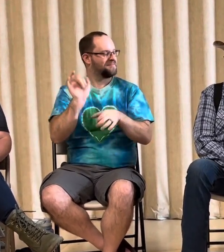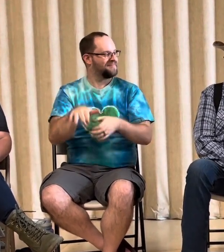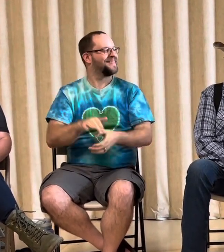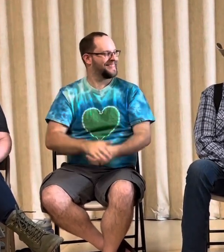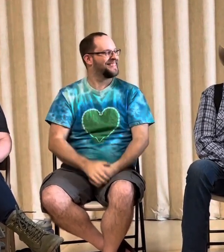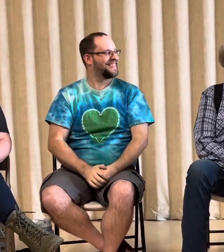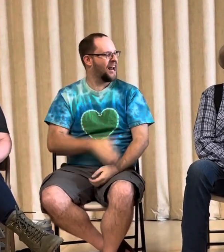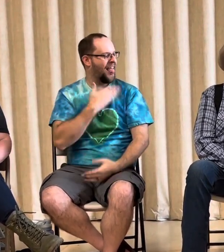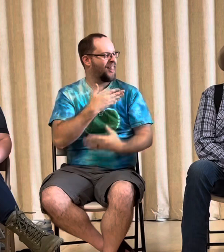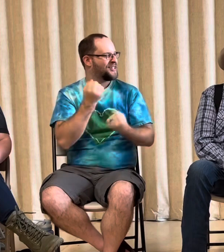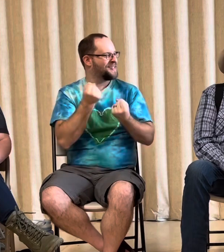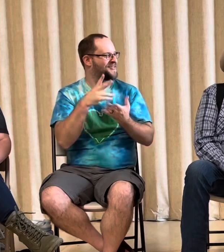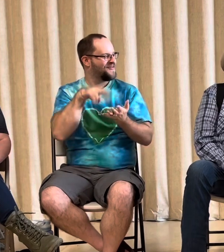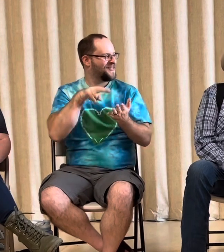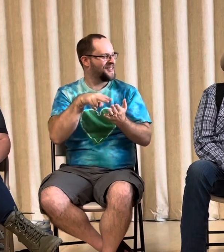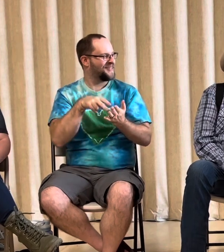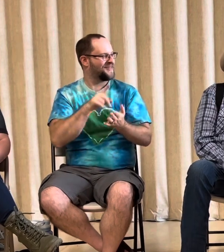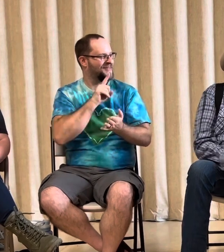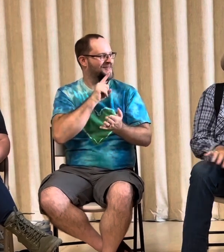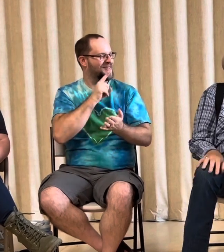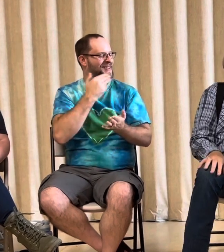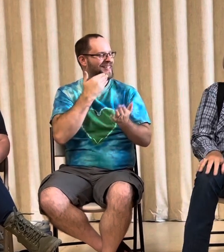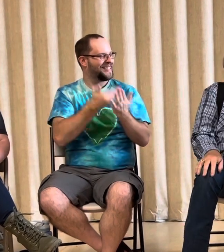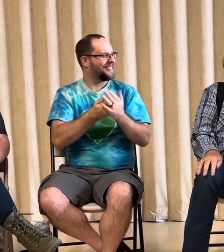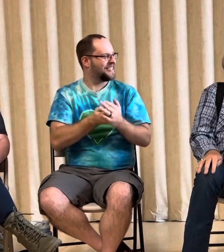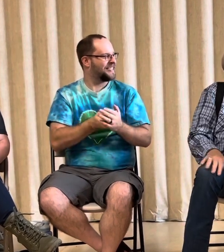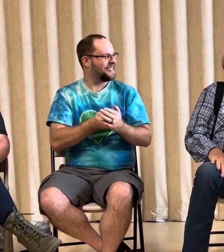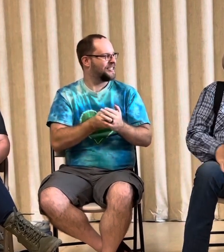Thank you so much for reading that book! It was really, really good. GRAMPS: You're welcome. CALI: You used to... used